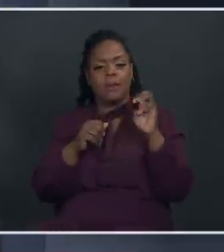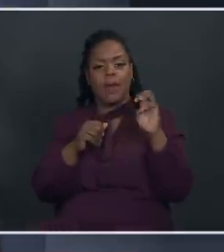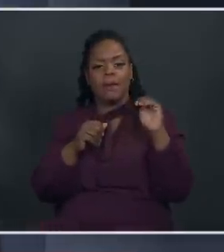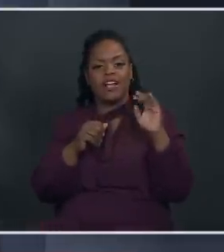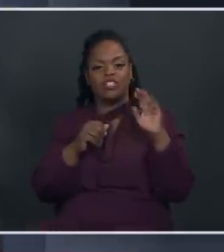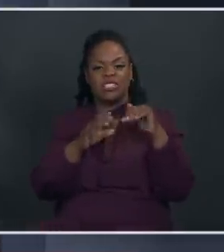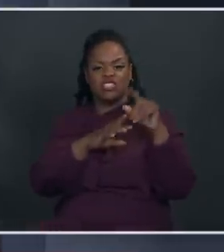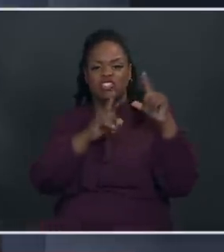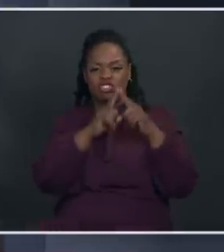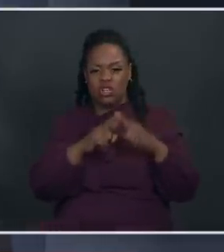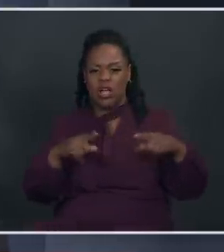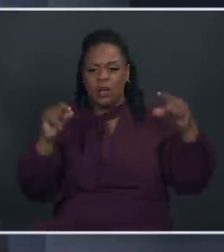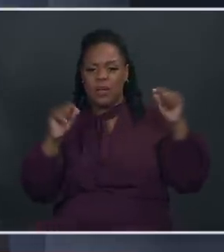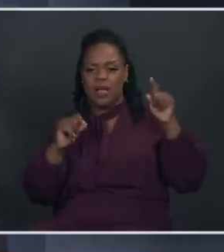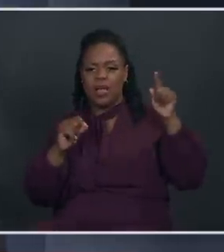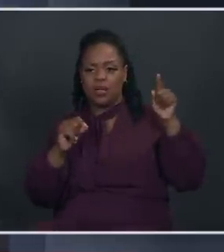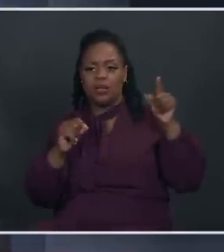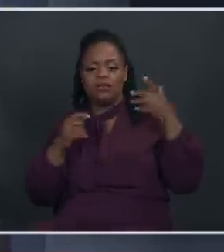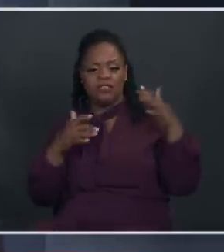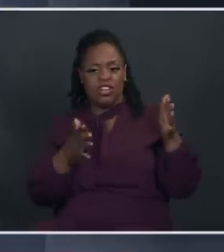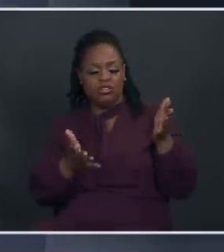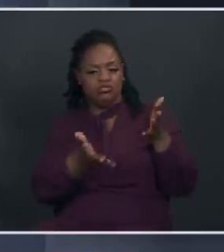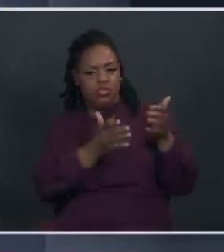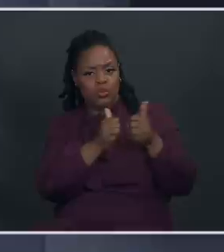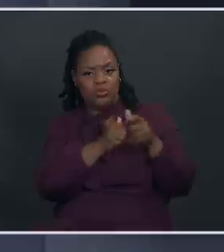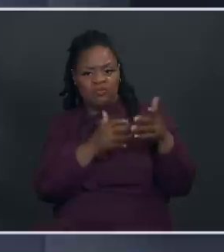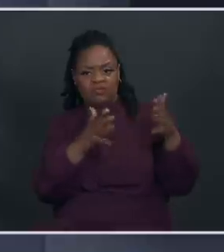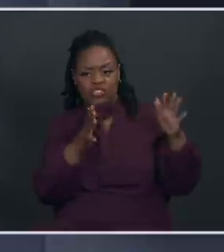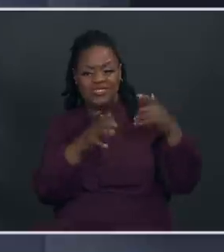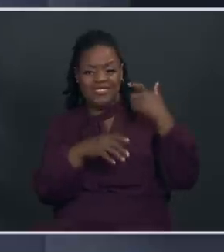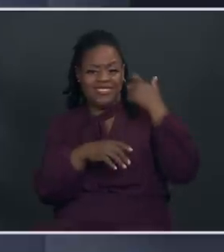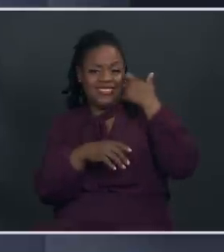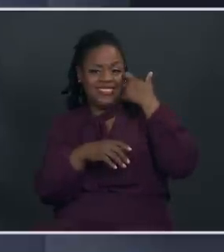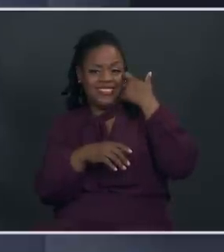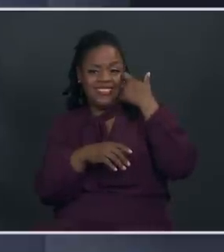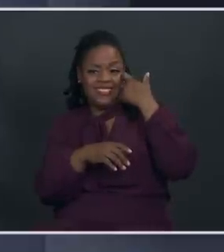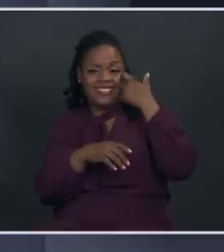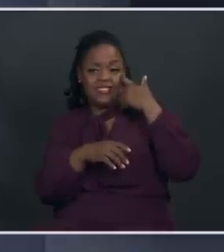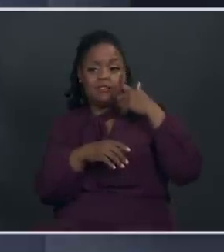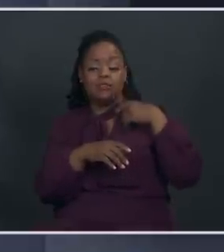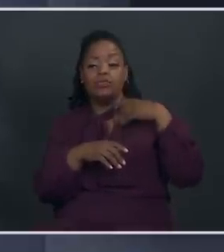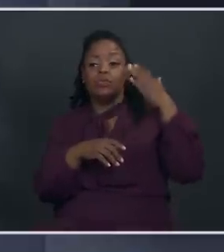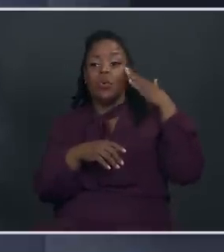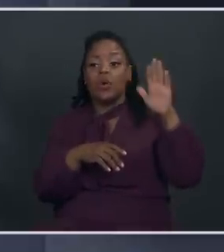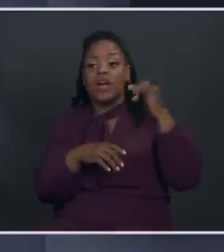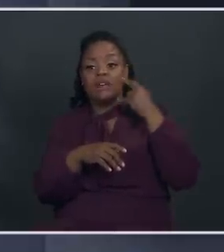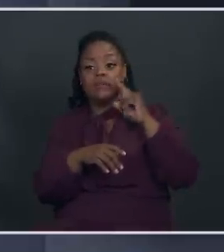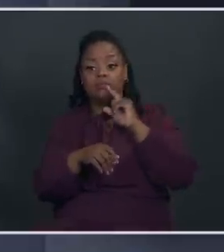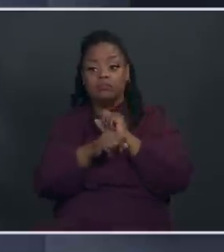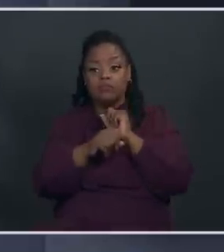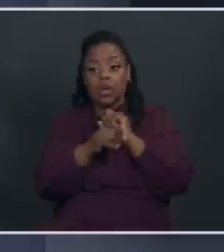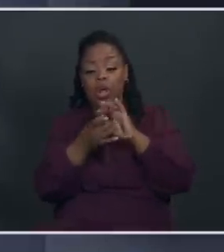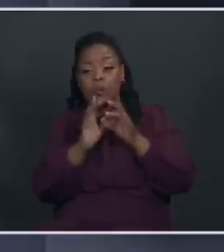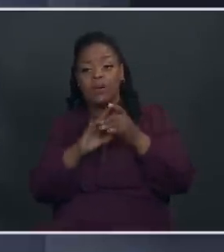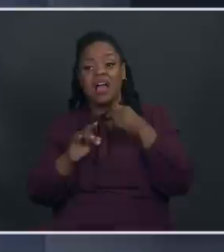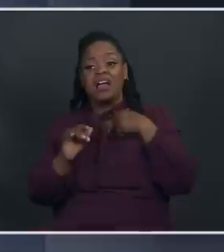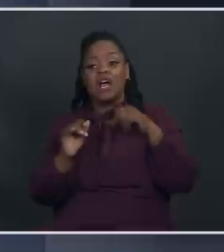as we were coming out to the briefing. I'm not sure if they spoke about the Olympics. I'm happy to check with our national security team on that,